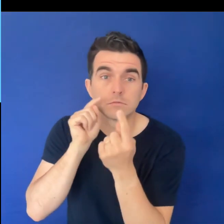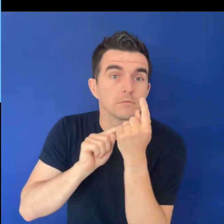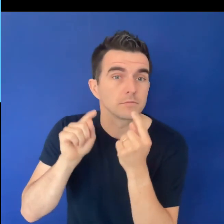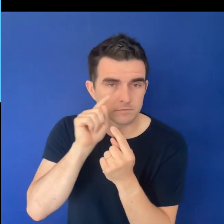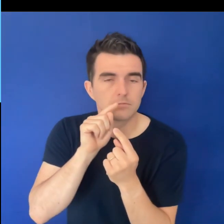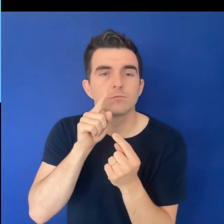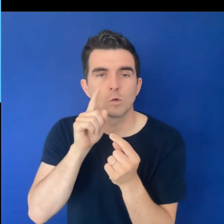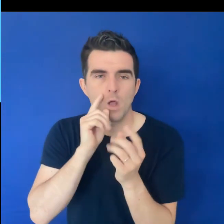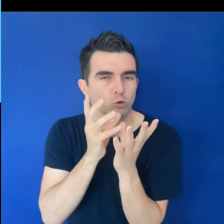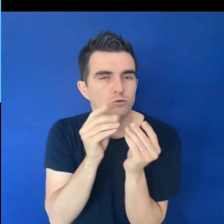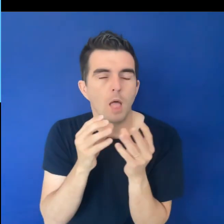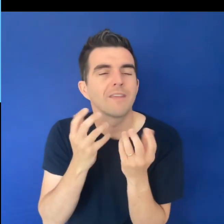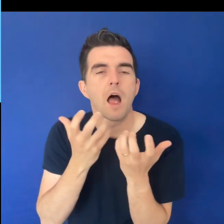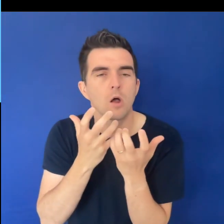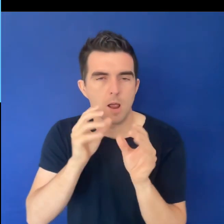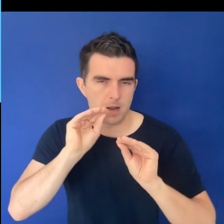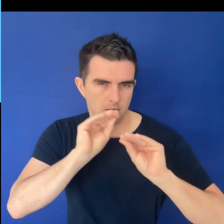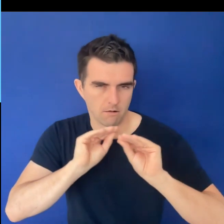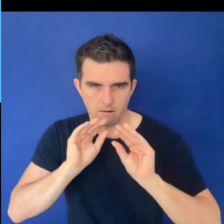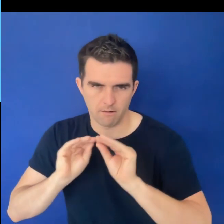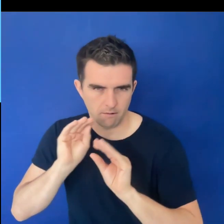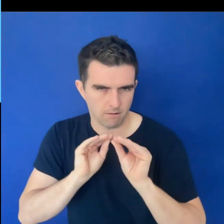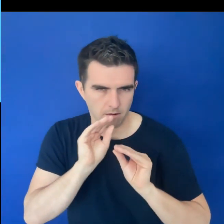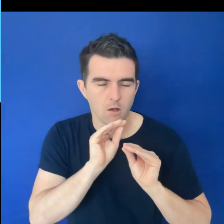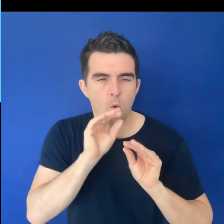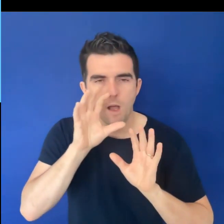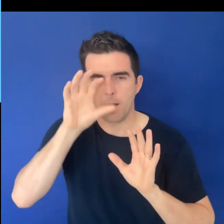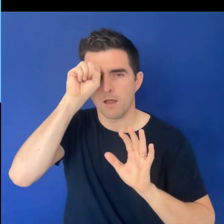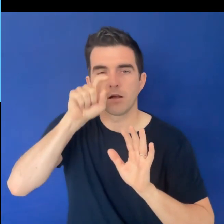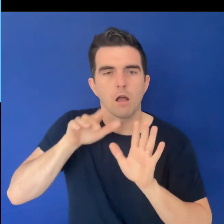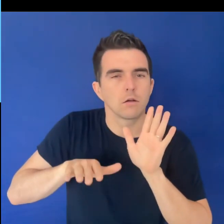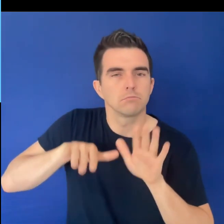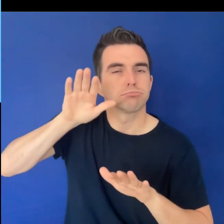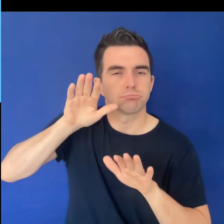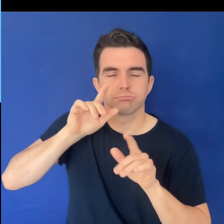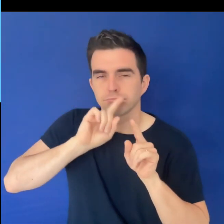You solve through puzzles to rediscover childhood memories. No time limits or